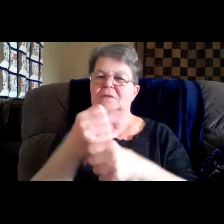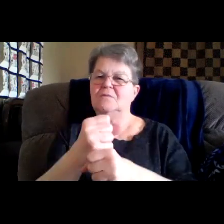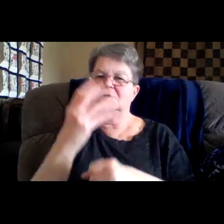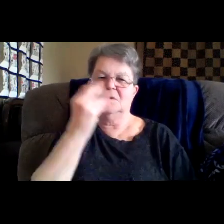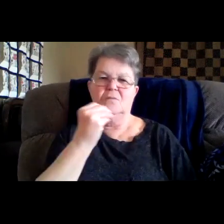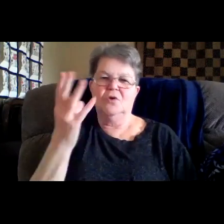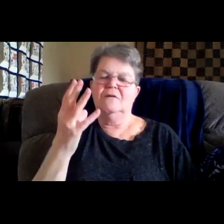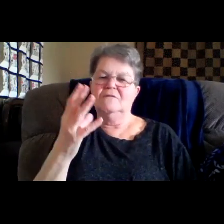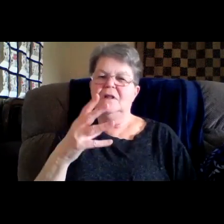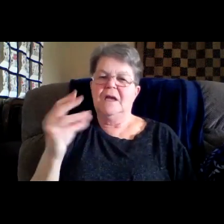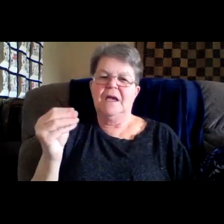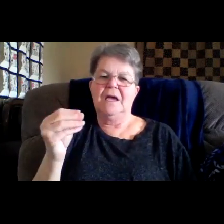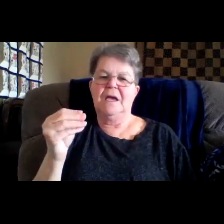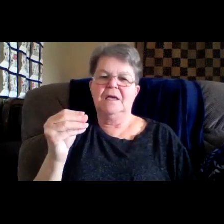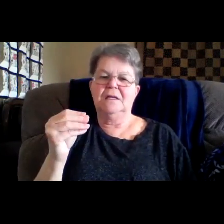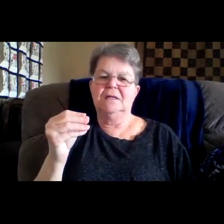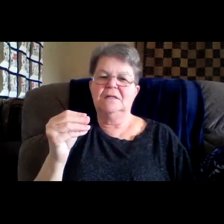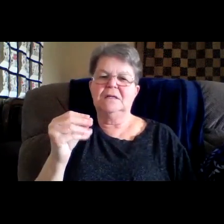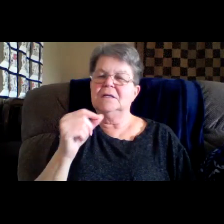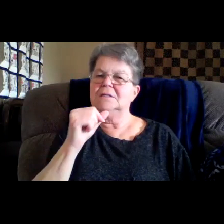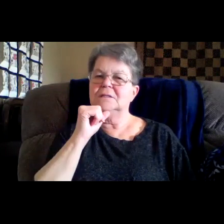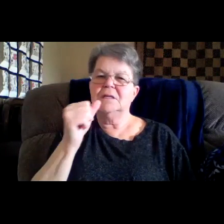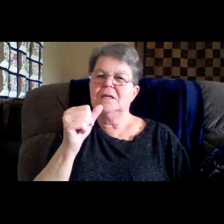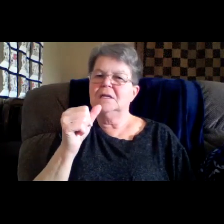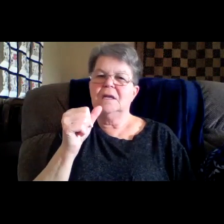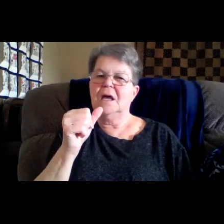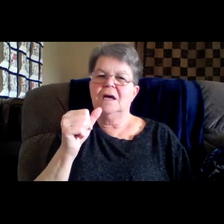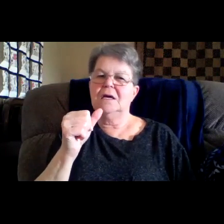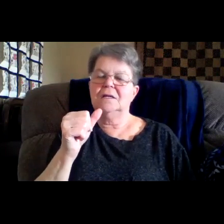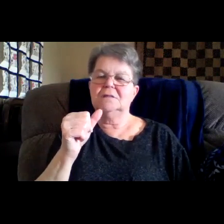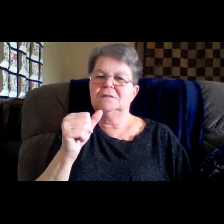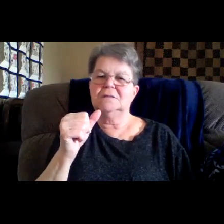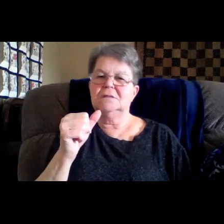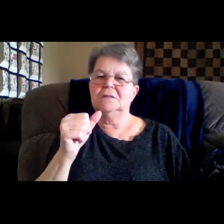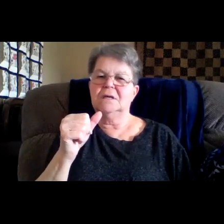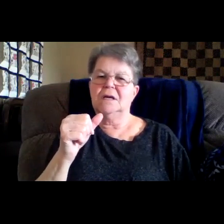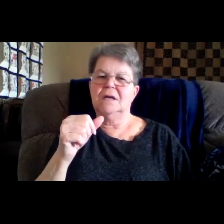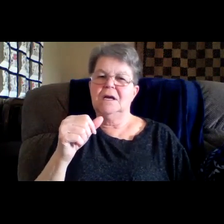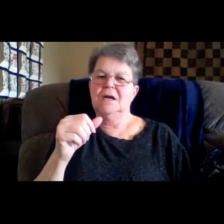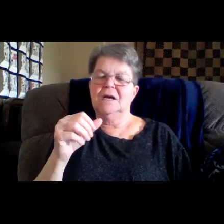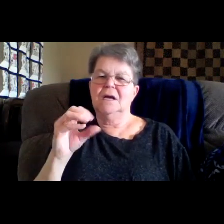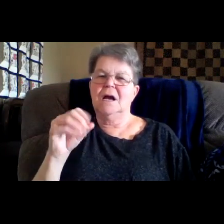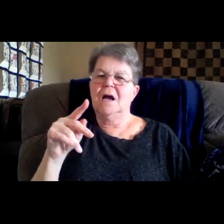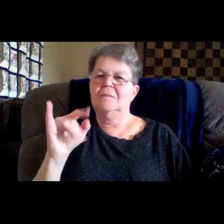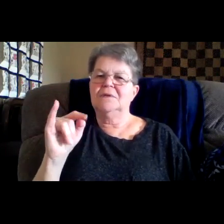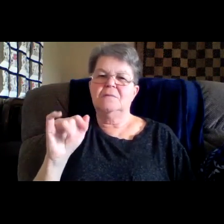and it's not optimal, but I think given the diversity of people who need support out there,